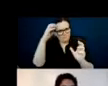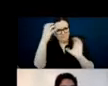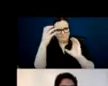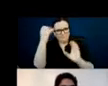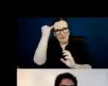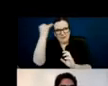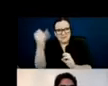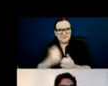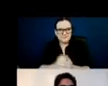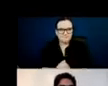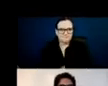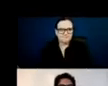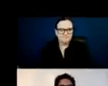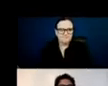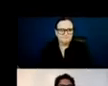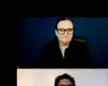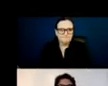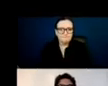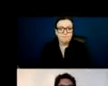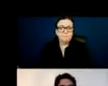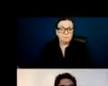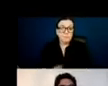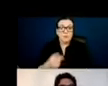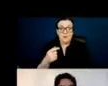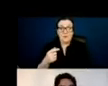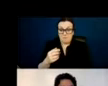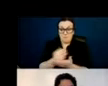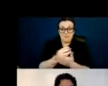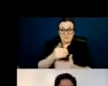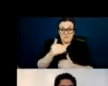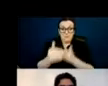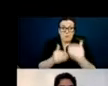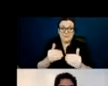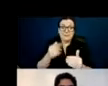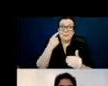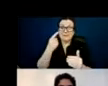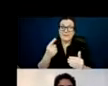Then we have as part of the process broad coalitions that have been built between,